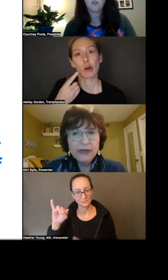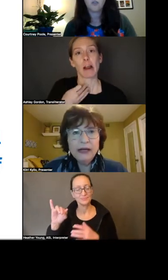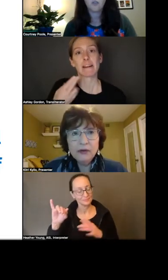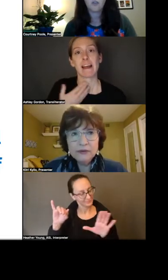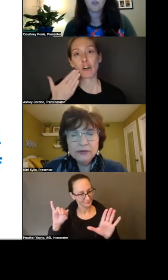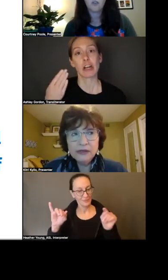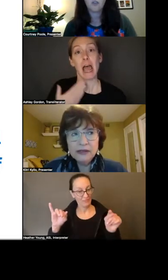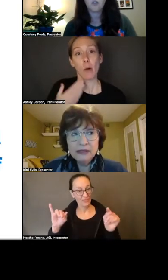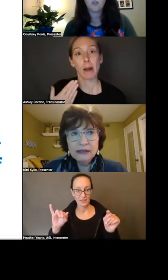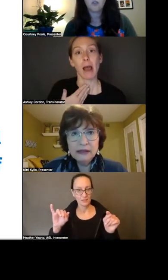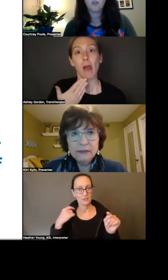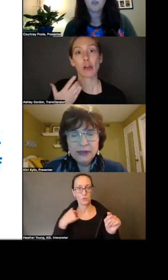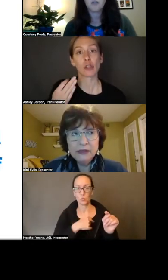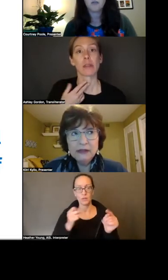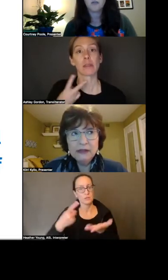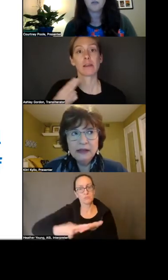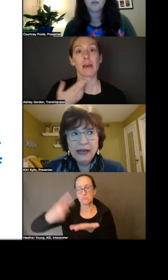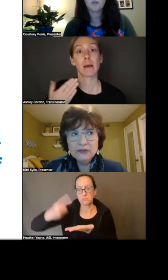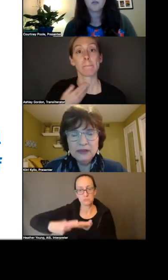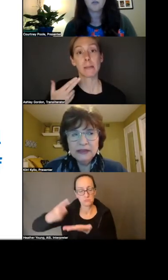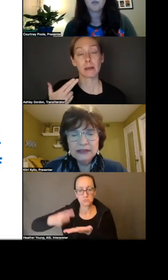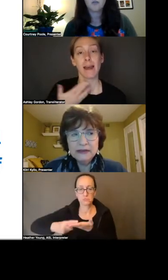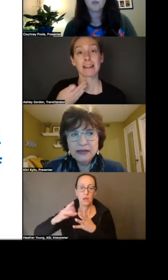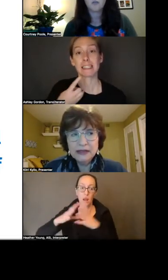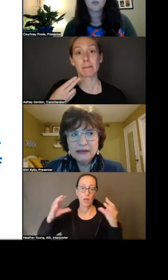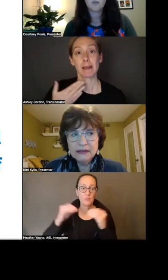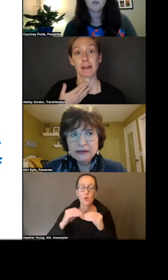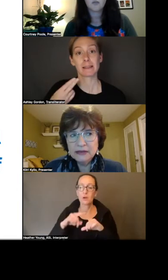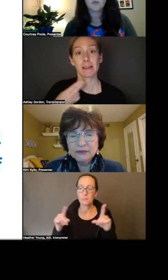but I also think that a big aspect is that the system